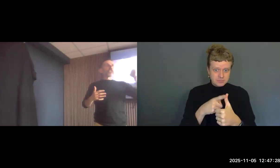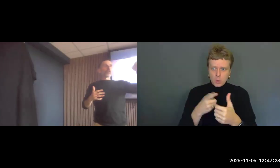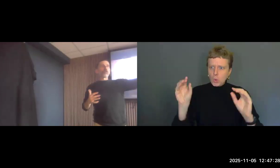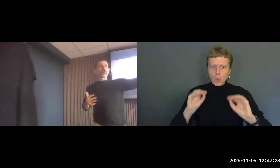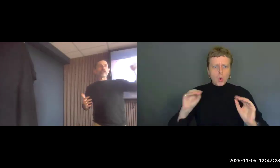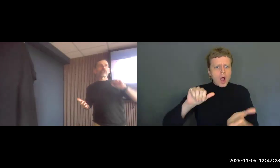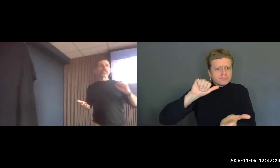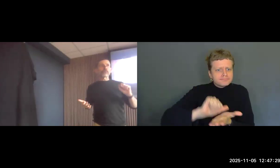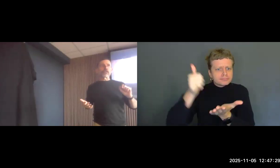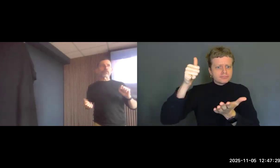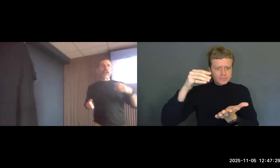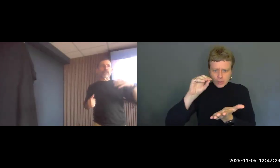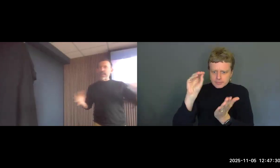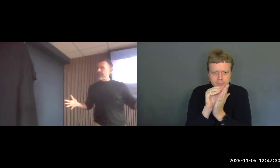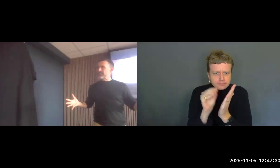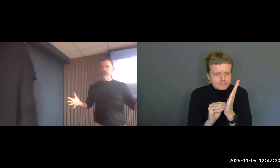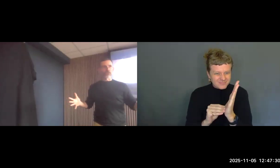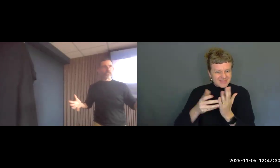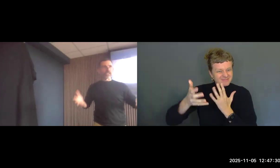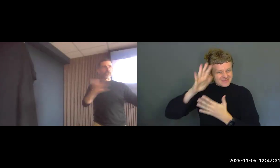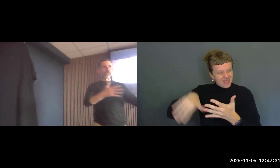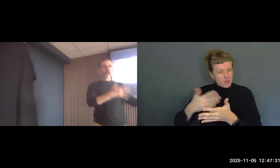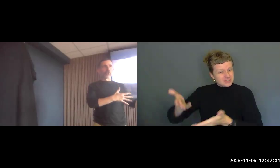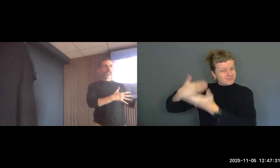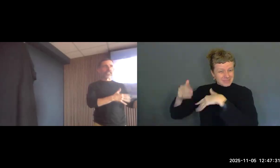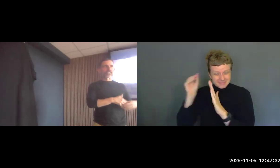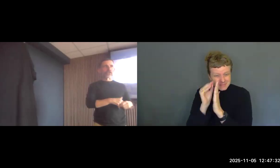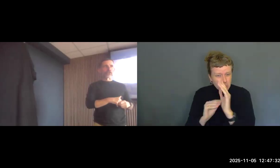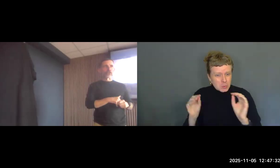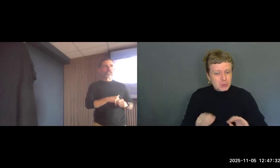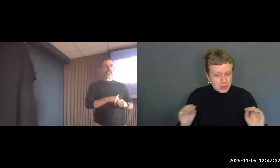, so although for Libras, we have excellent docentation of earlier lexical